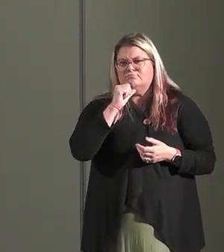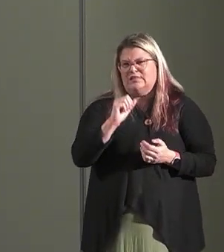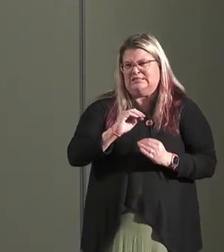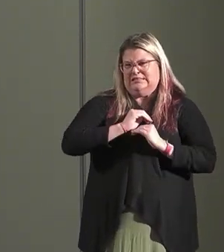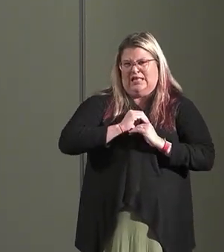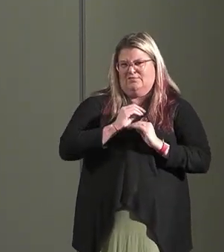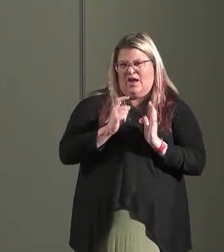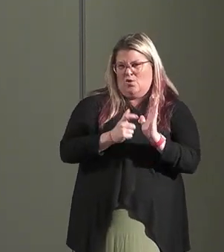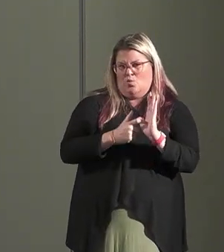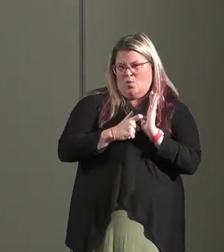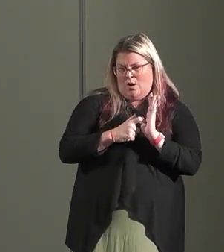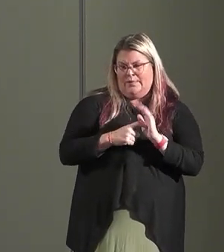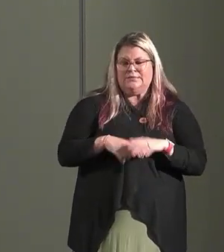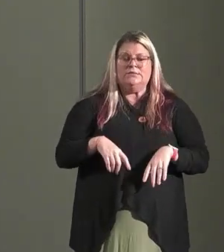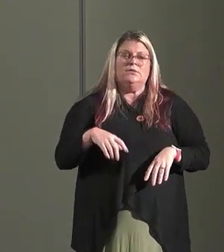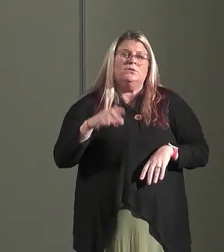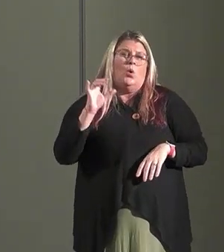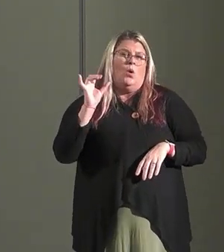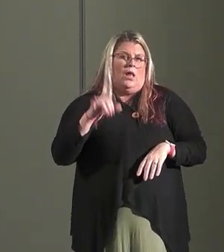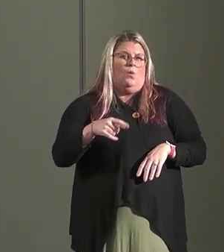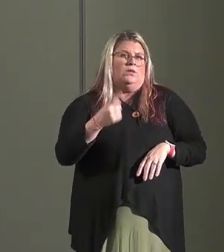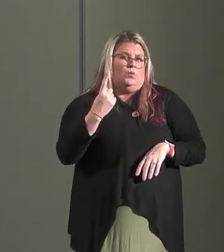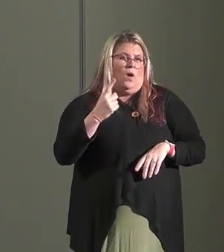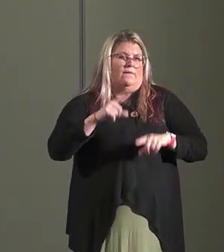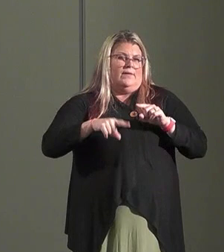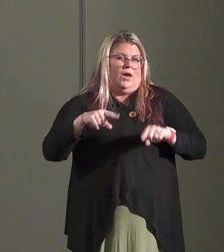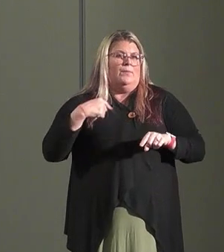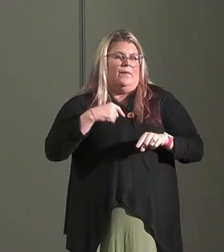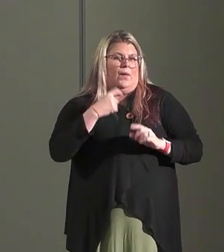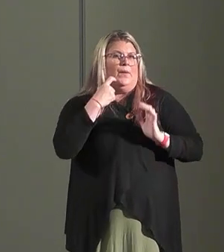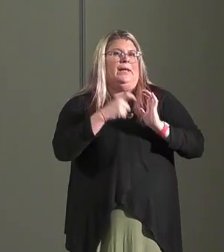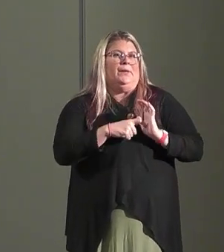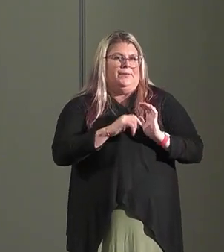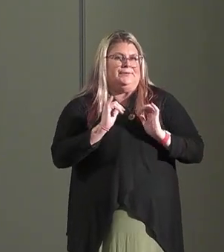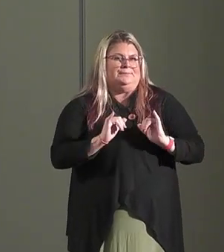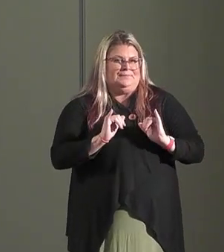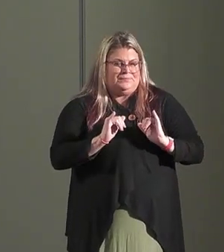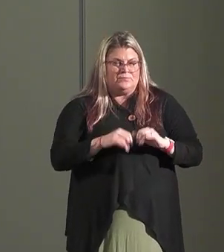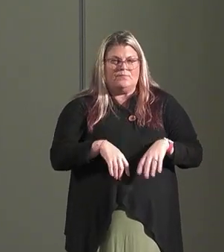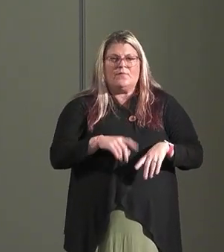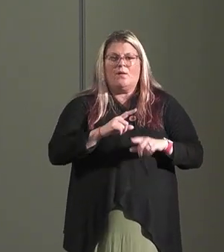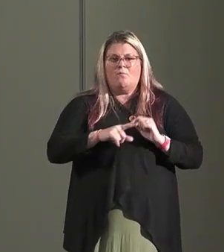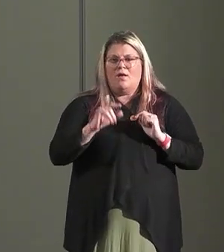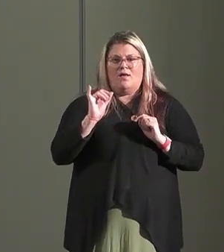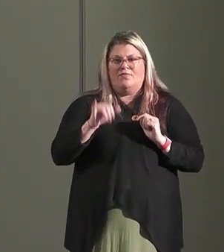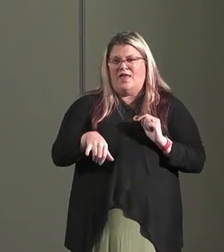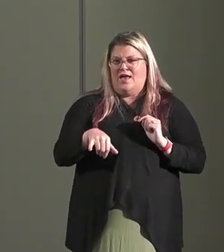is required. So that is one variable we looked at in policies that doesn't show up having a